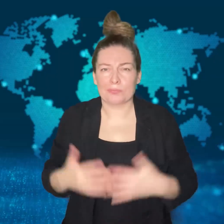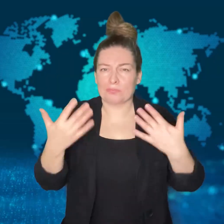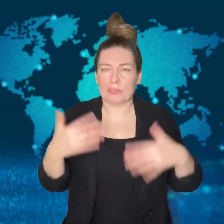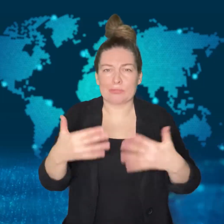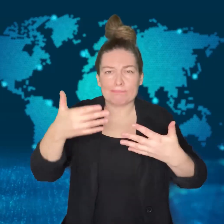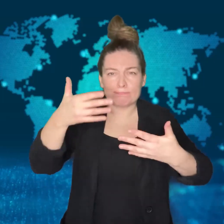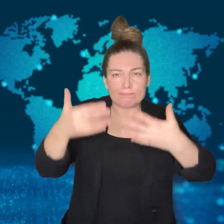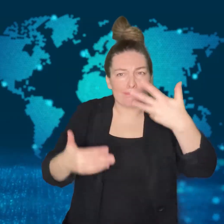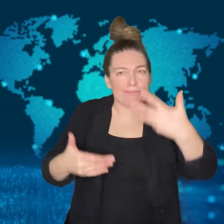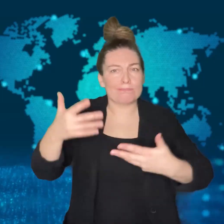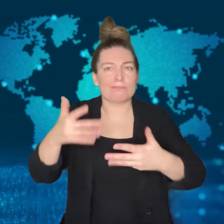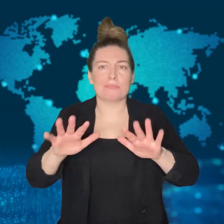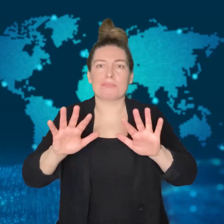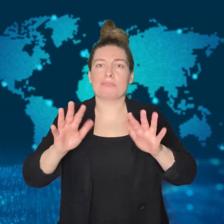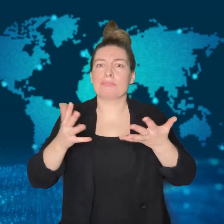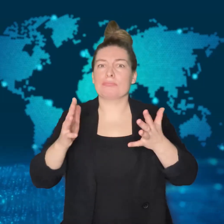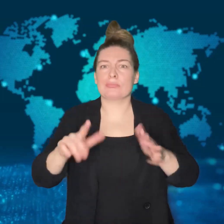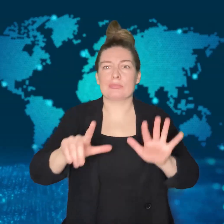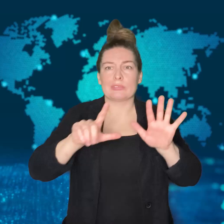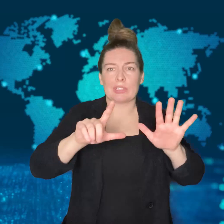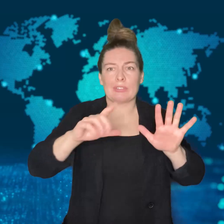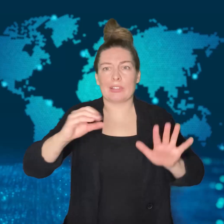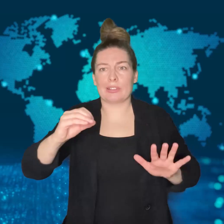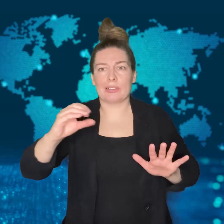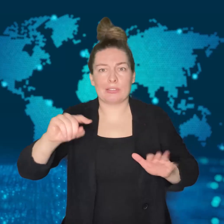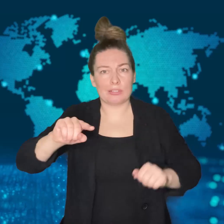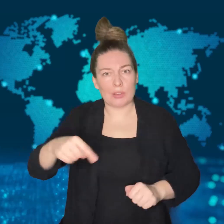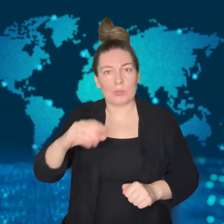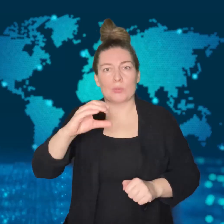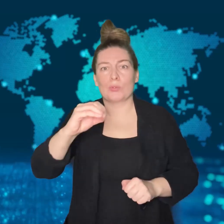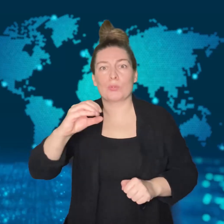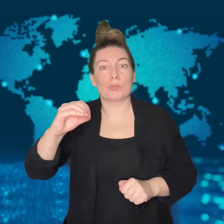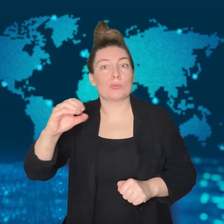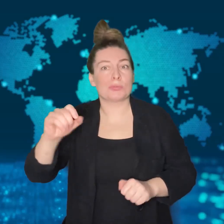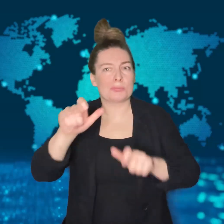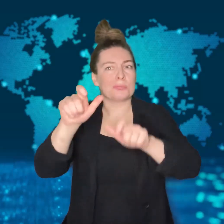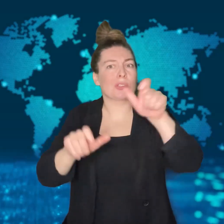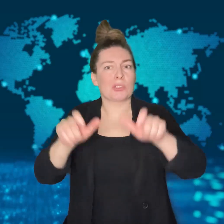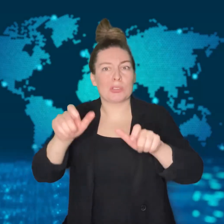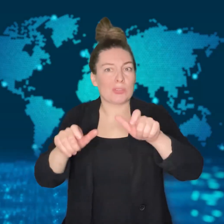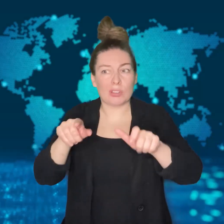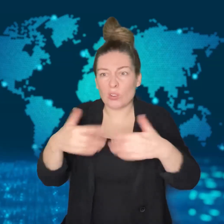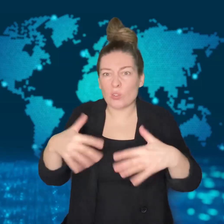It's been estimated that over 700,000 people have been displaced because of